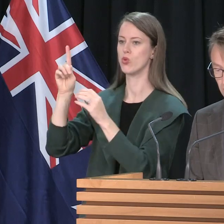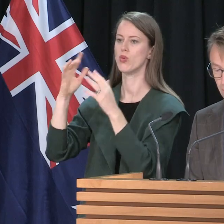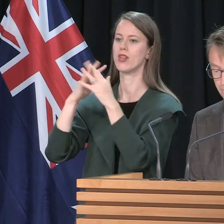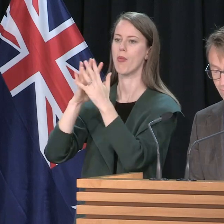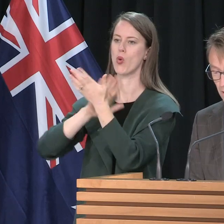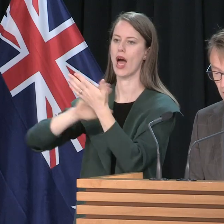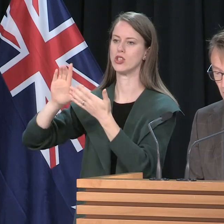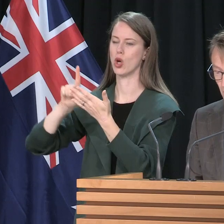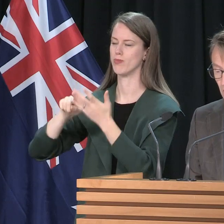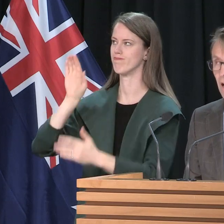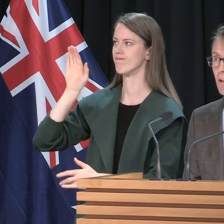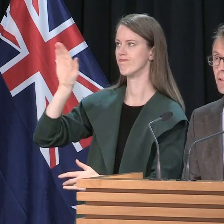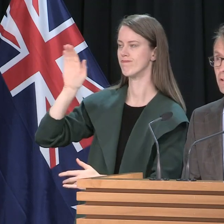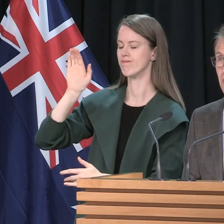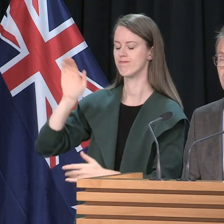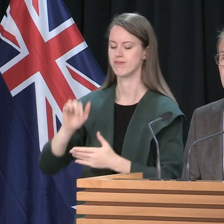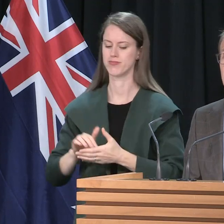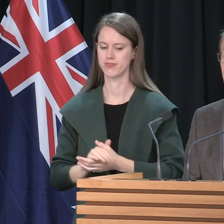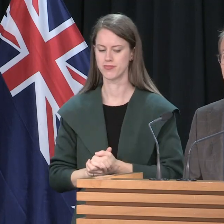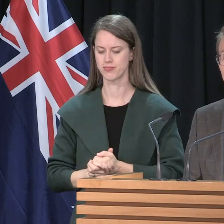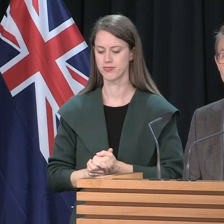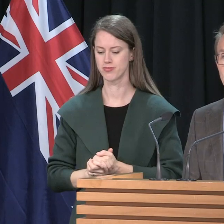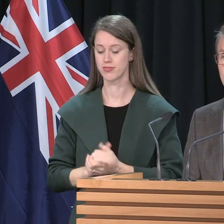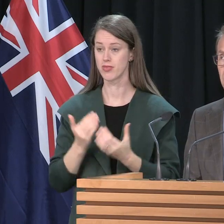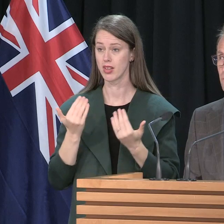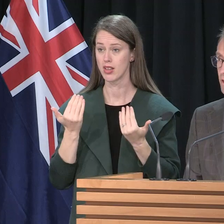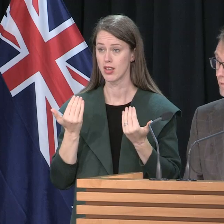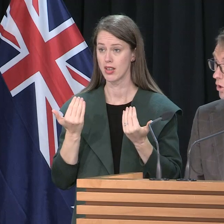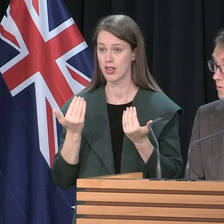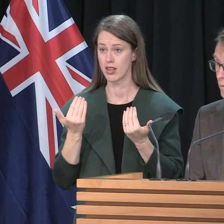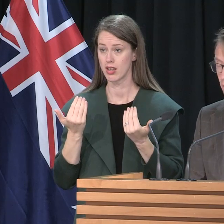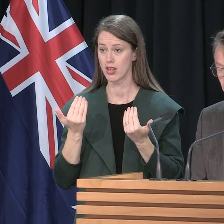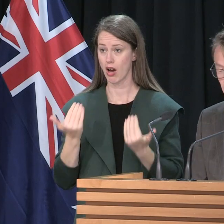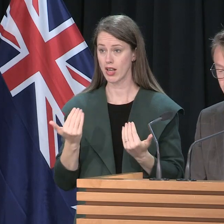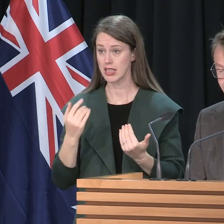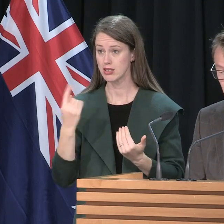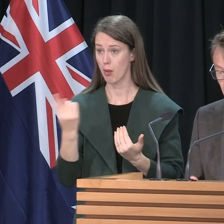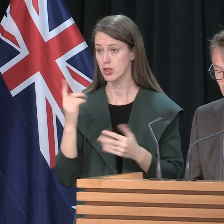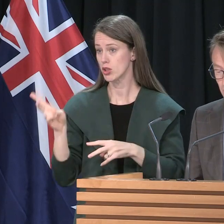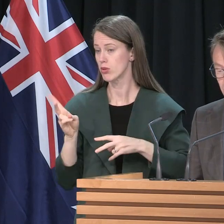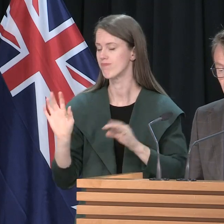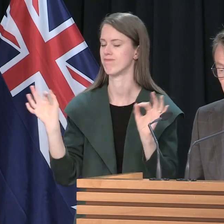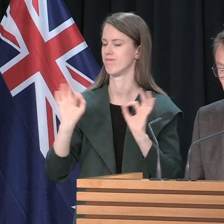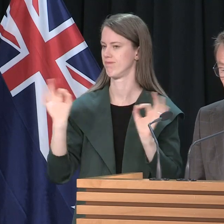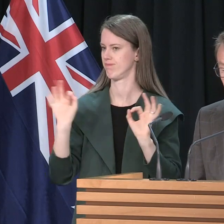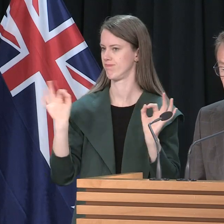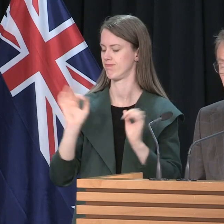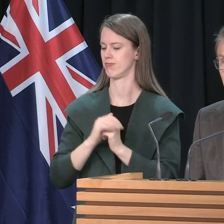now 1,197 and we will be updating the World Health Organization with that number.